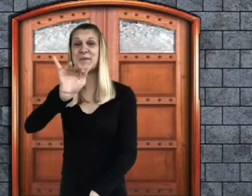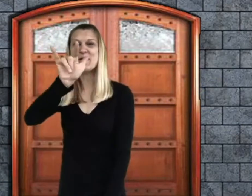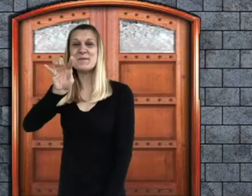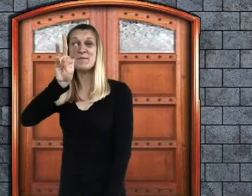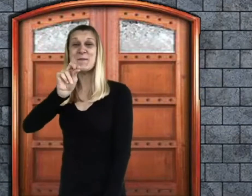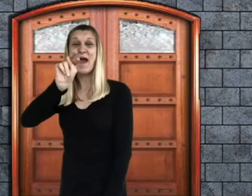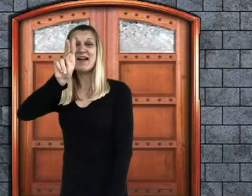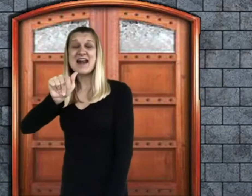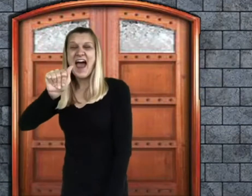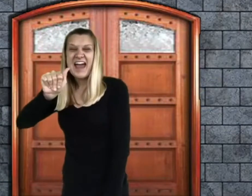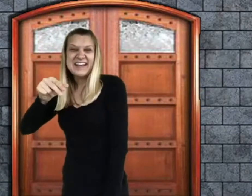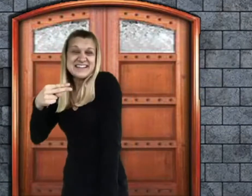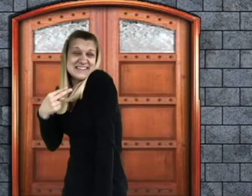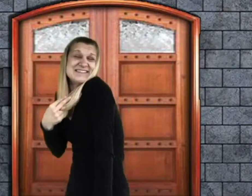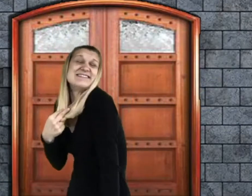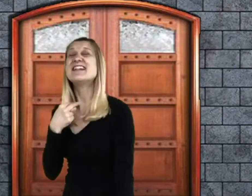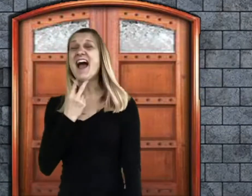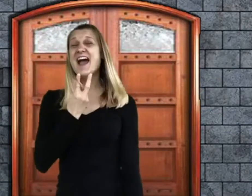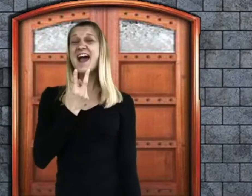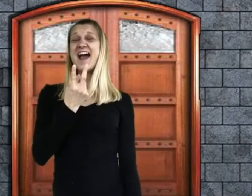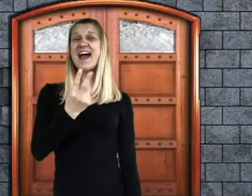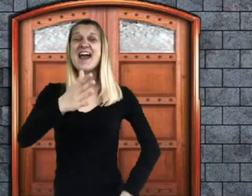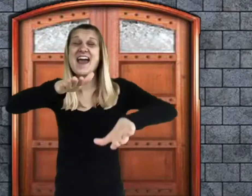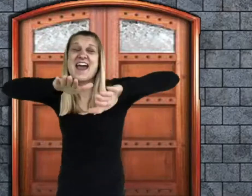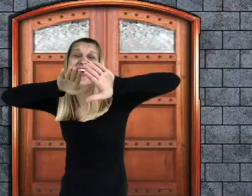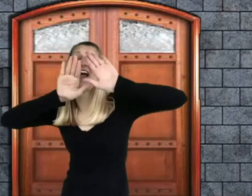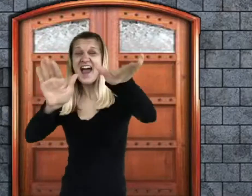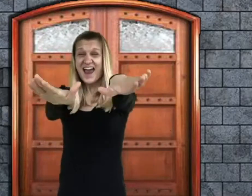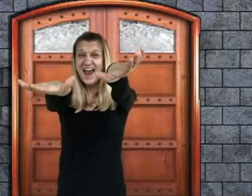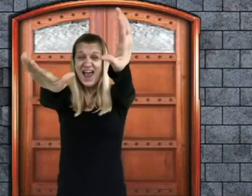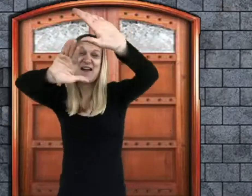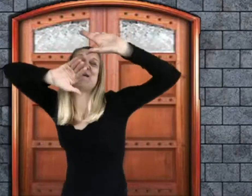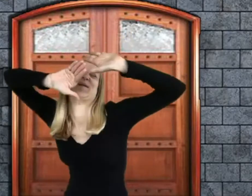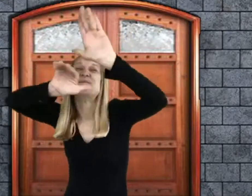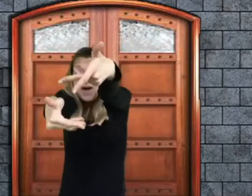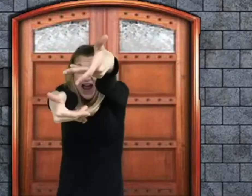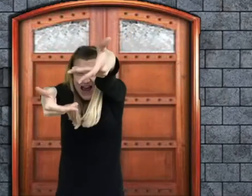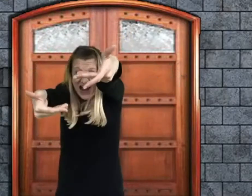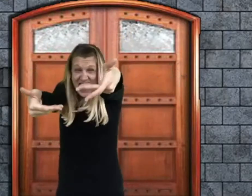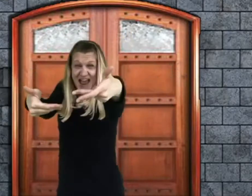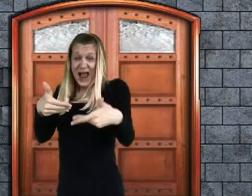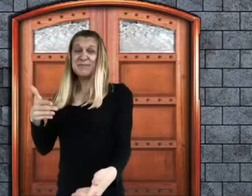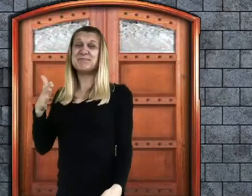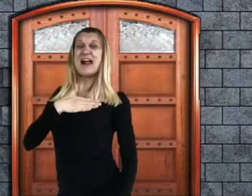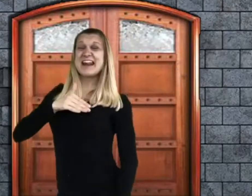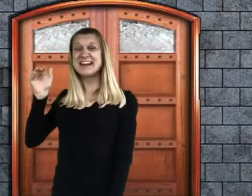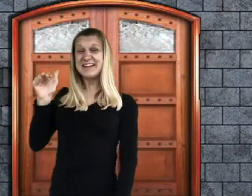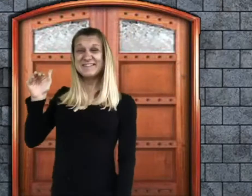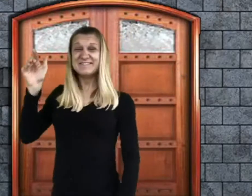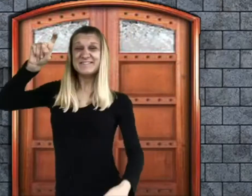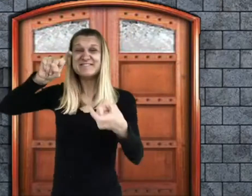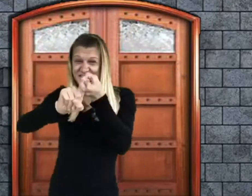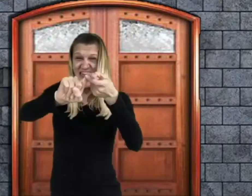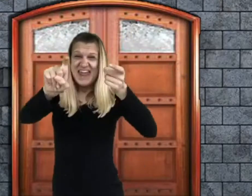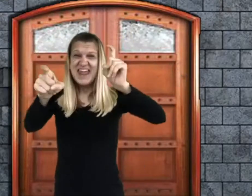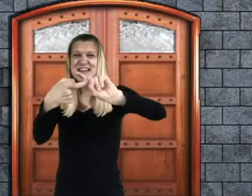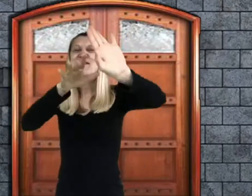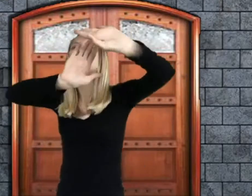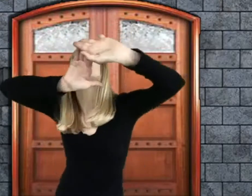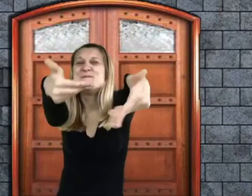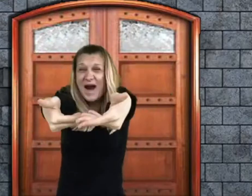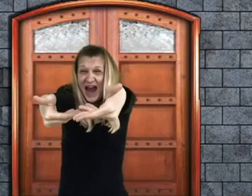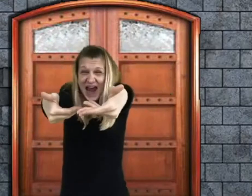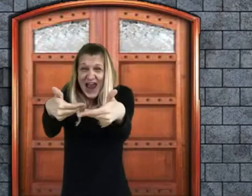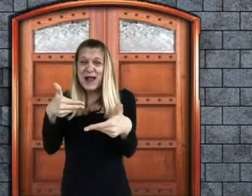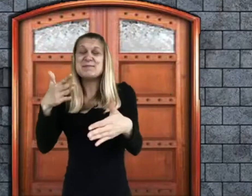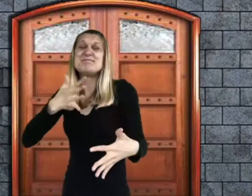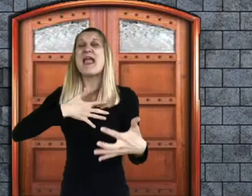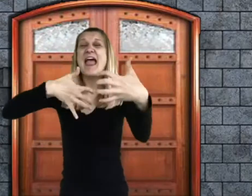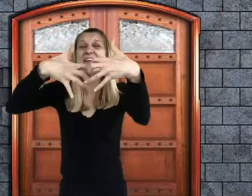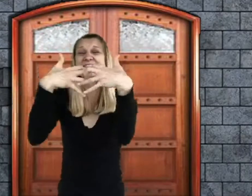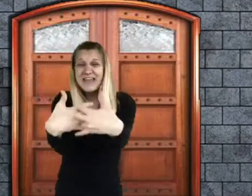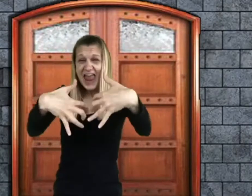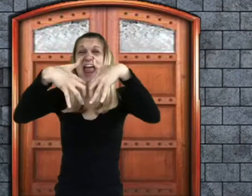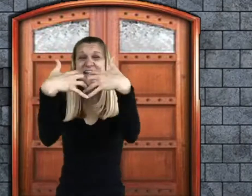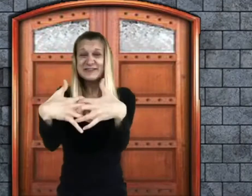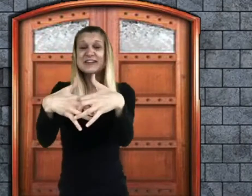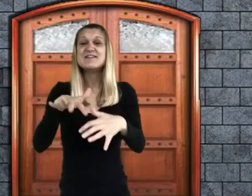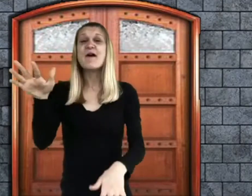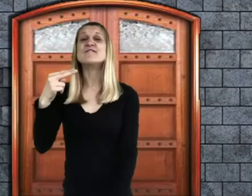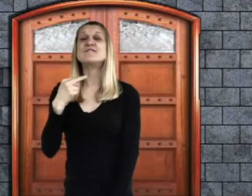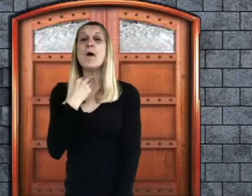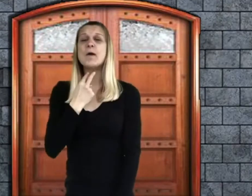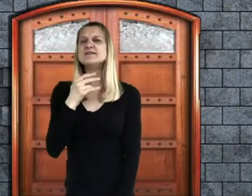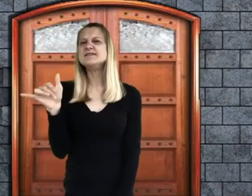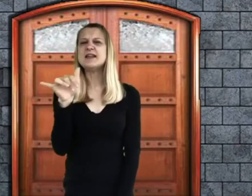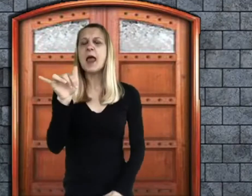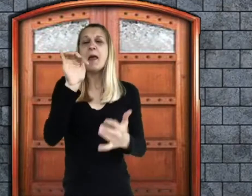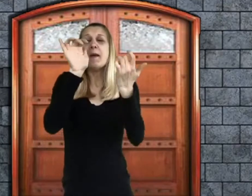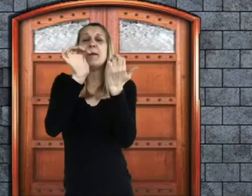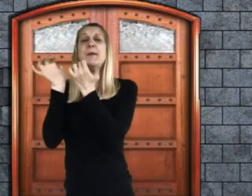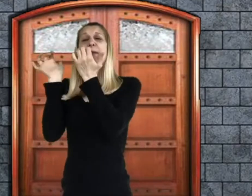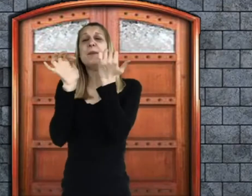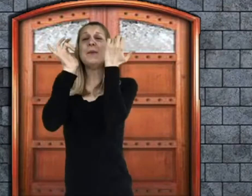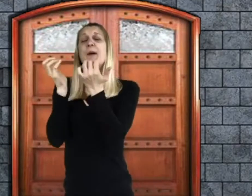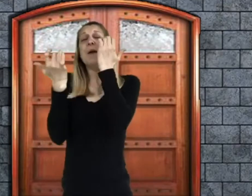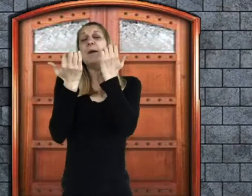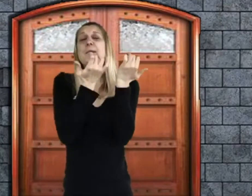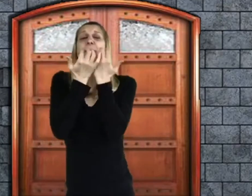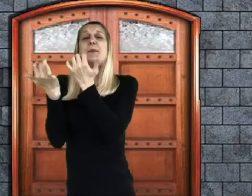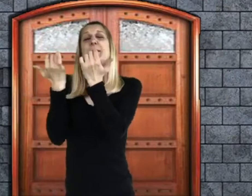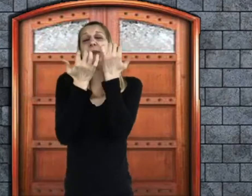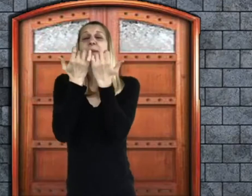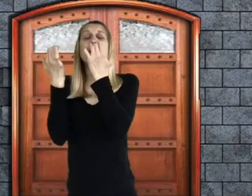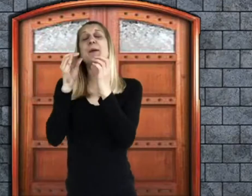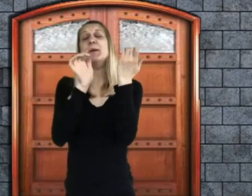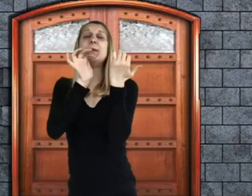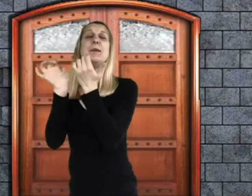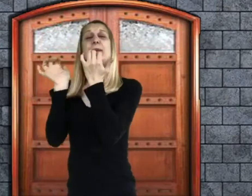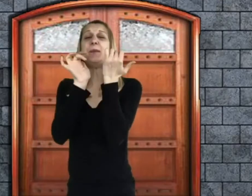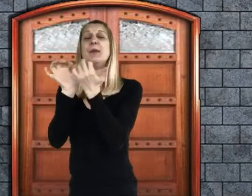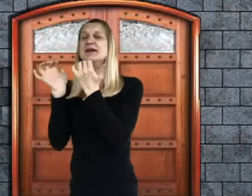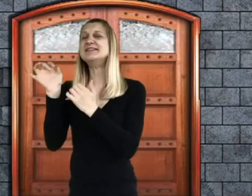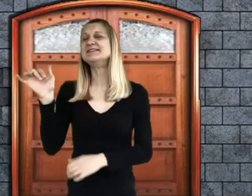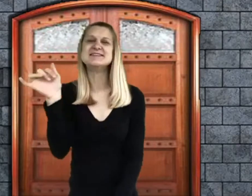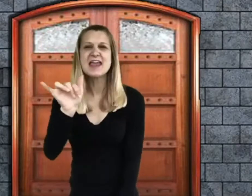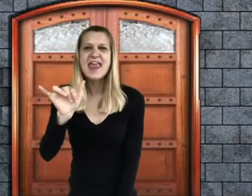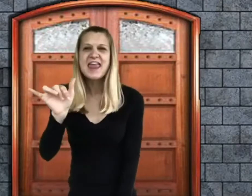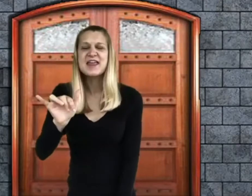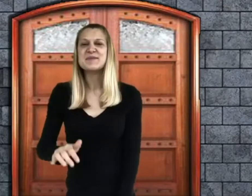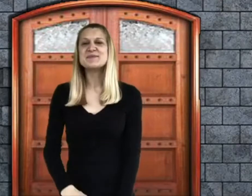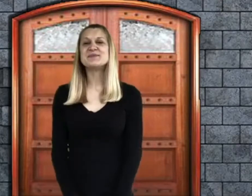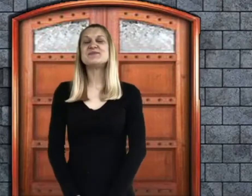and he called out, "Welcome, my little friends! Welcome to the factory!" His voice was high and flutey.